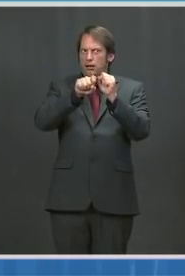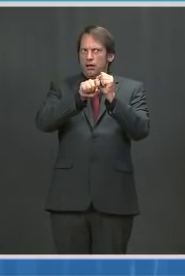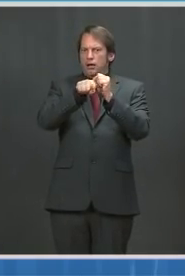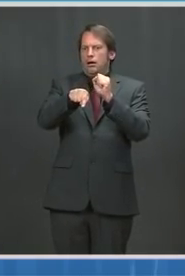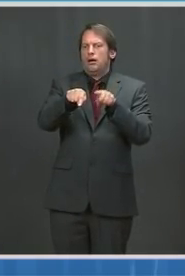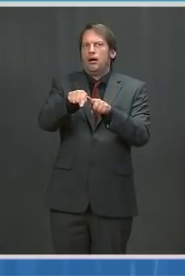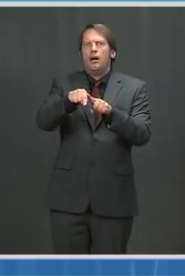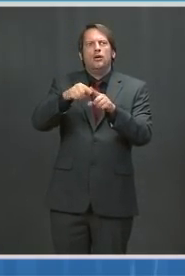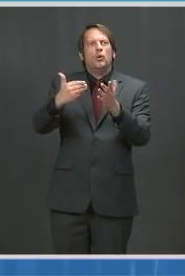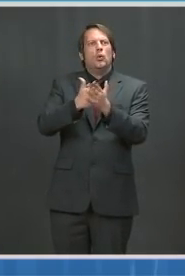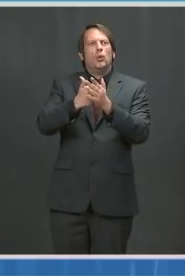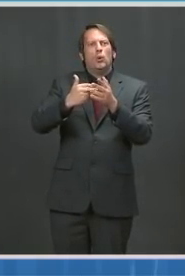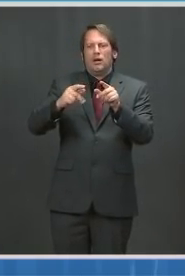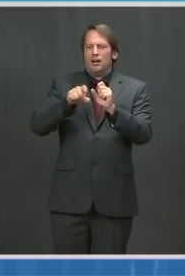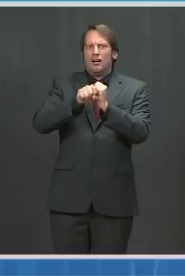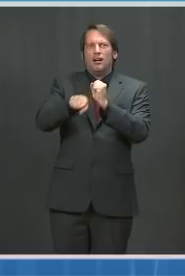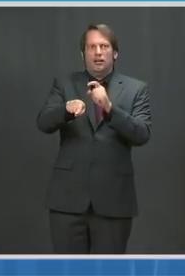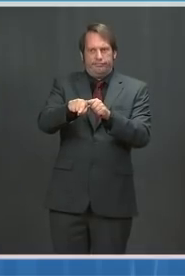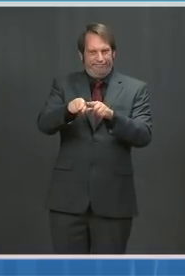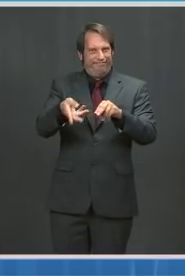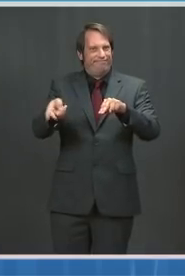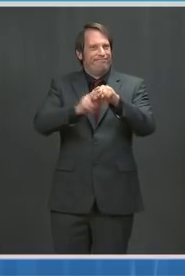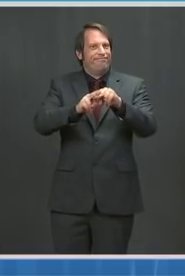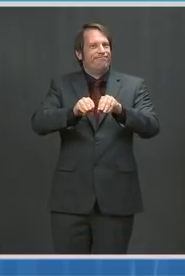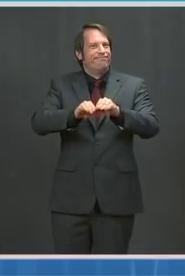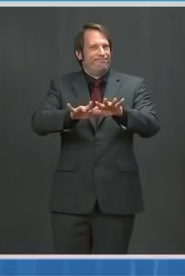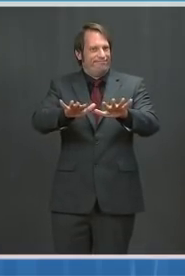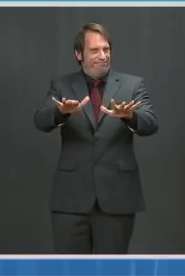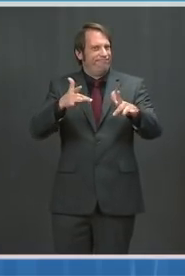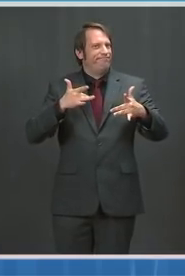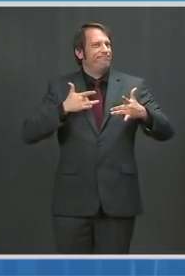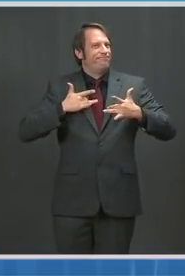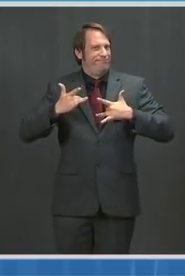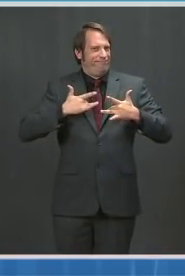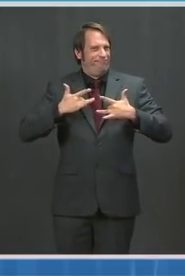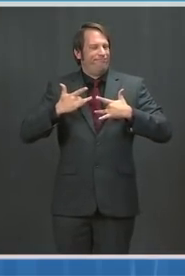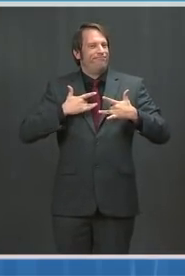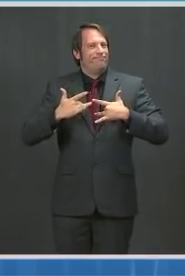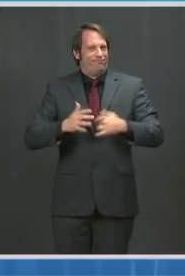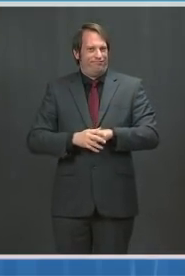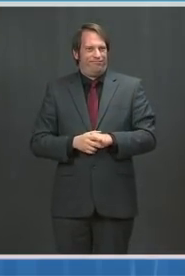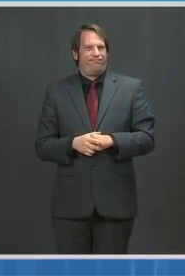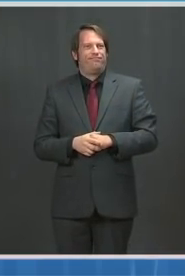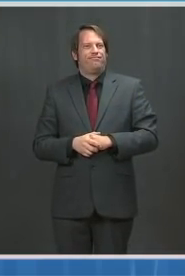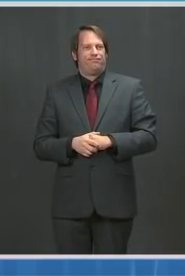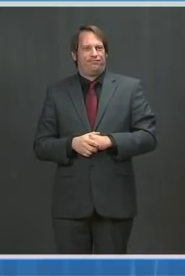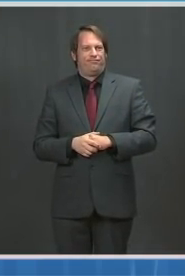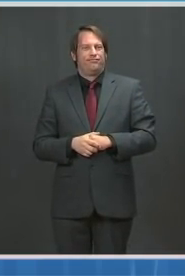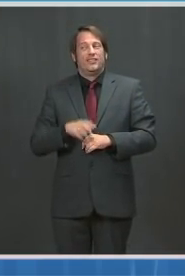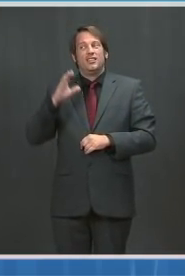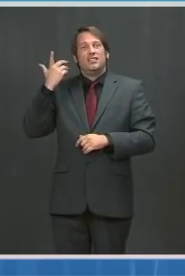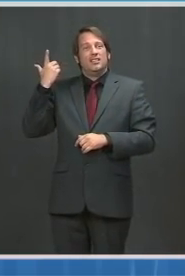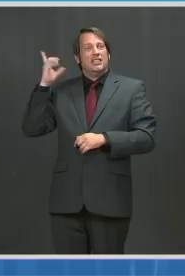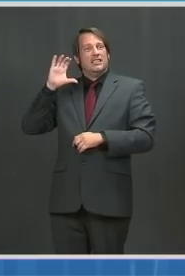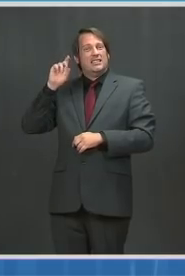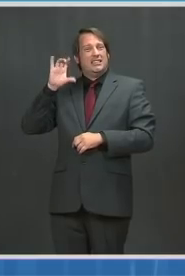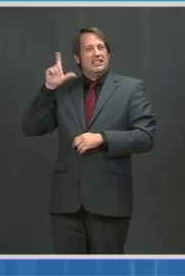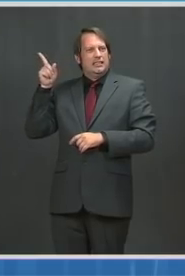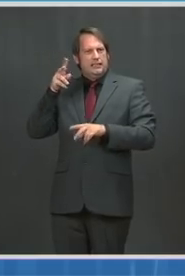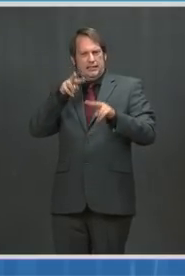Based on our most recent estimates from CDC surveillance, the B117 variant is now the most common lineage